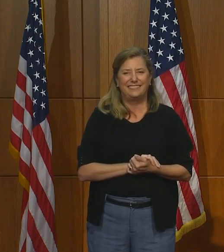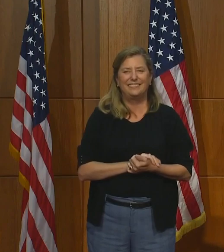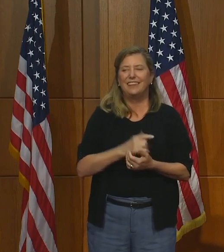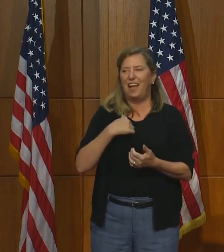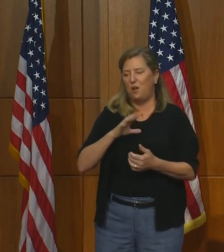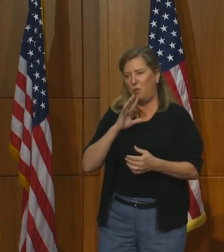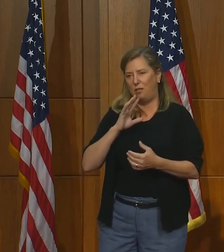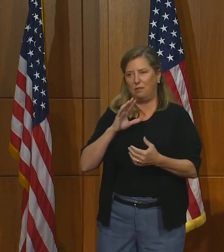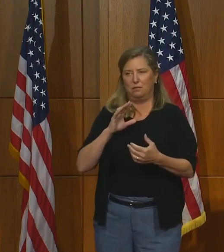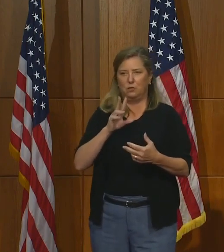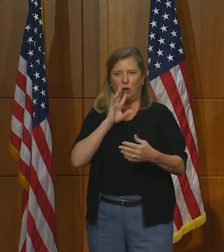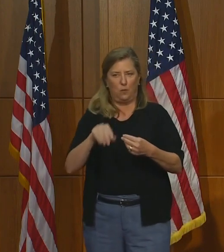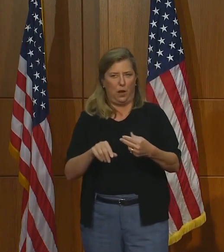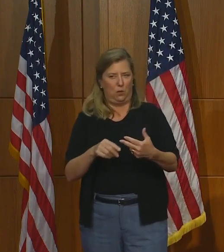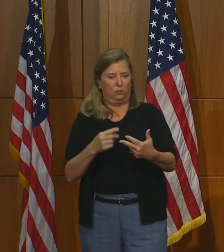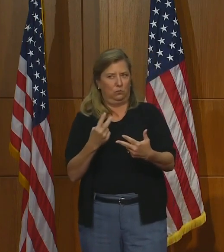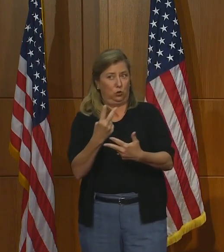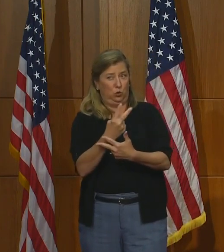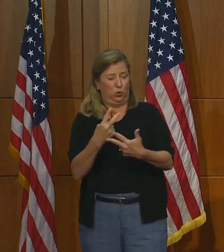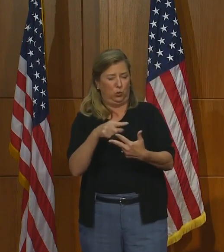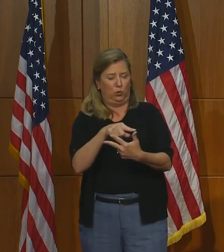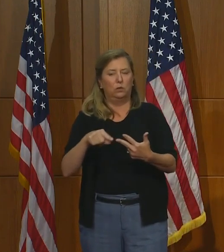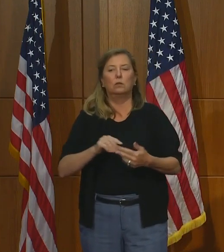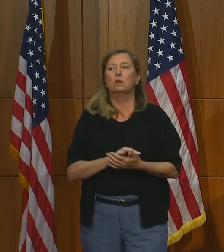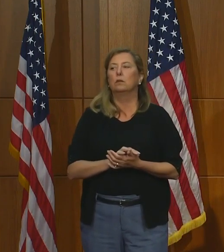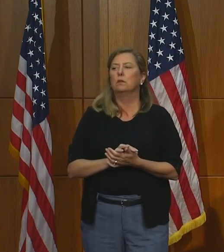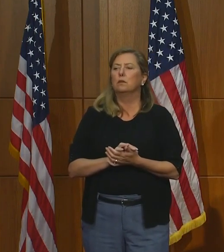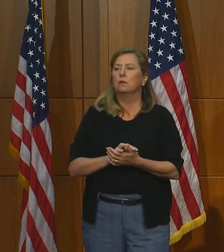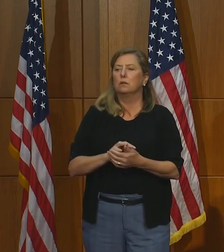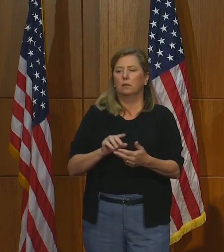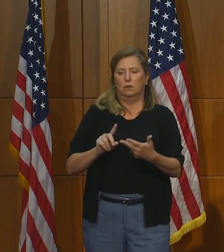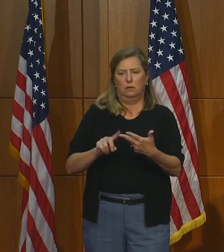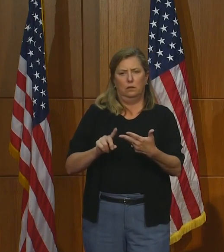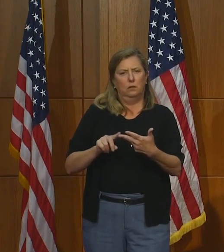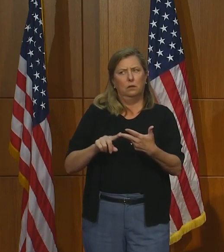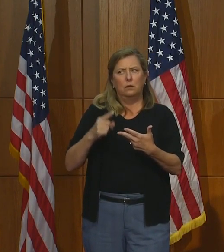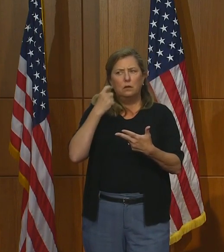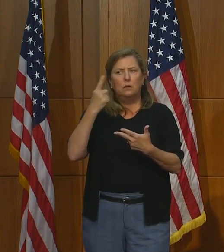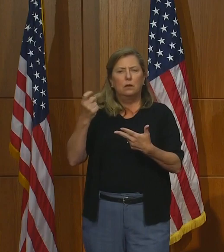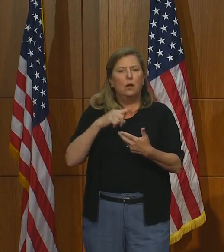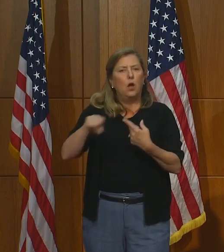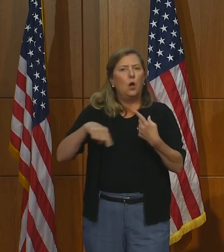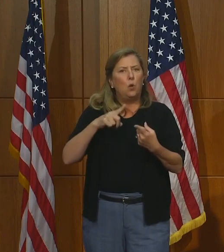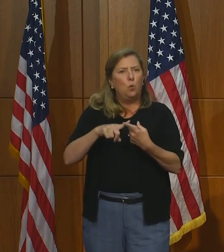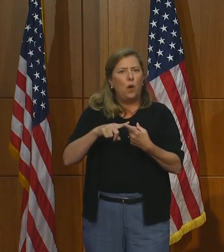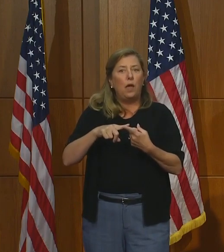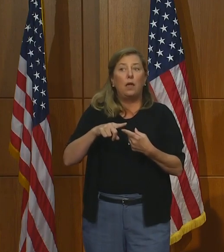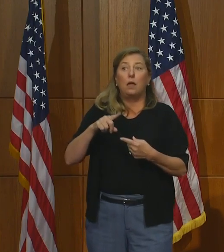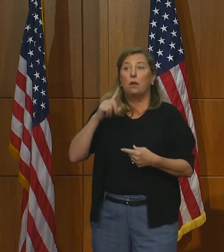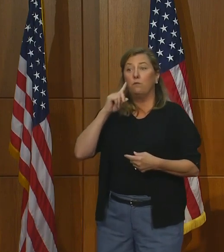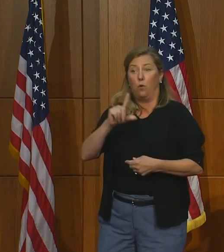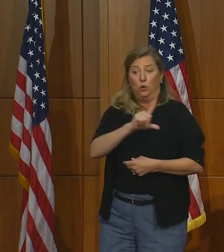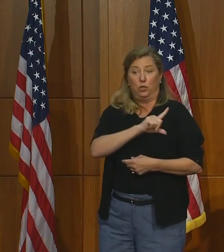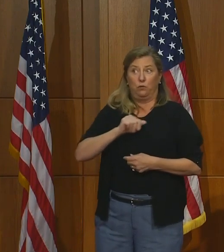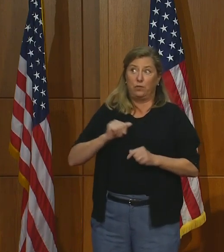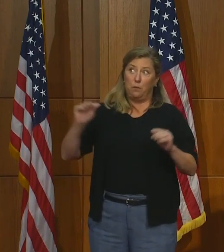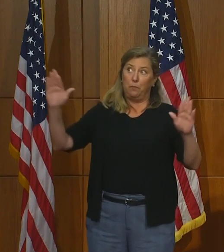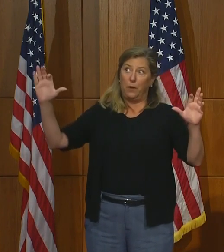THREE PARTS TO YOUR- AND I'M GONNA MENTIONED JUST TOUCH ON ON TWO OF THEM- AS THE LAST